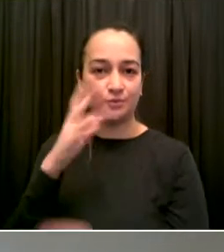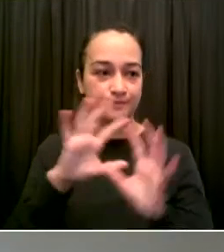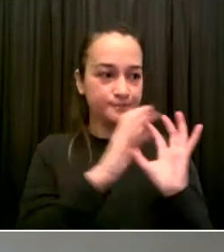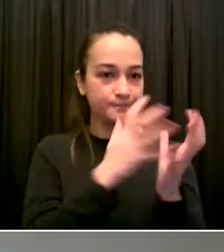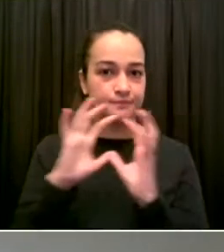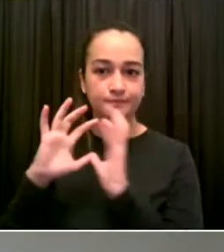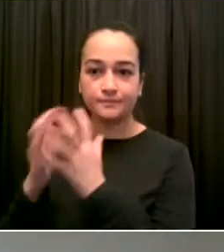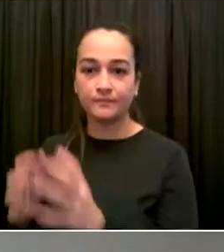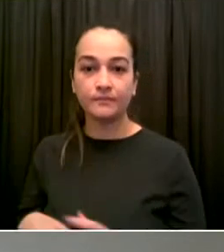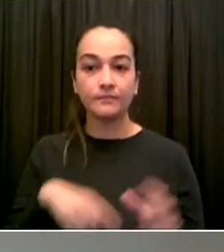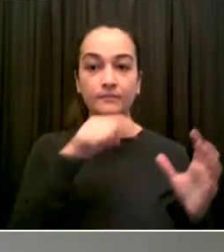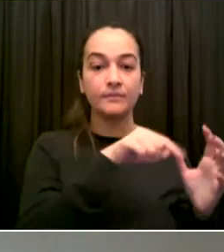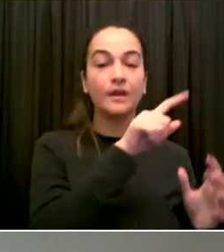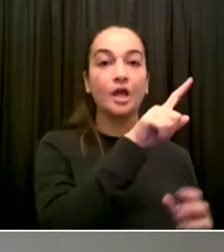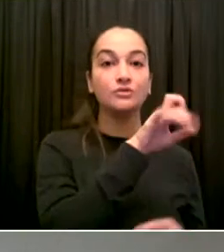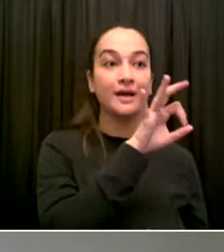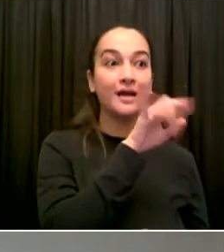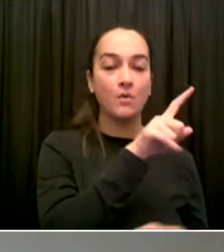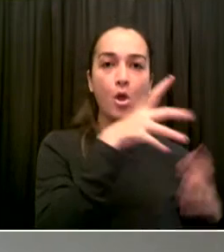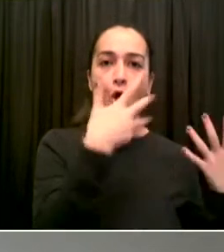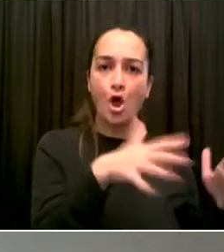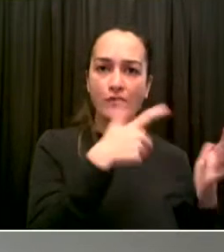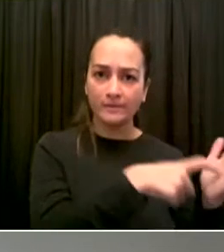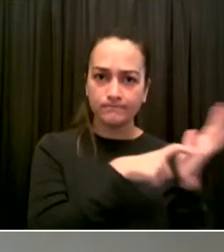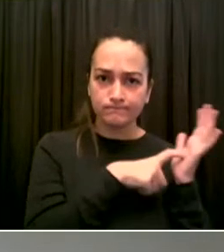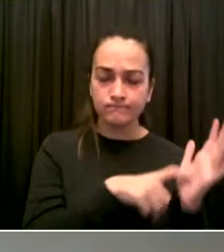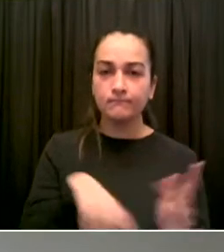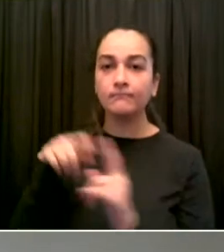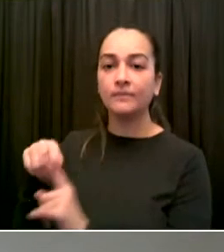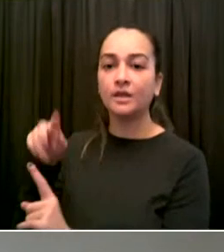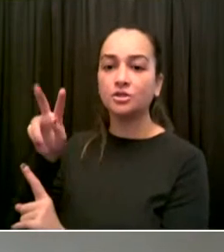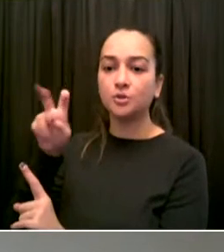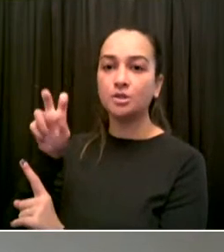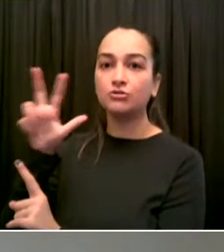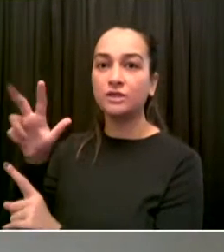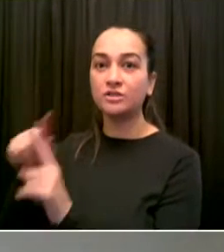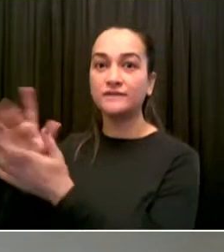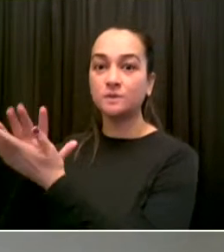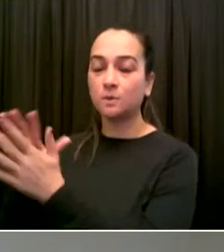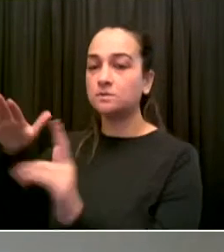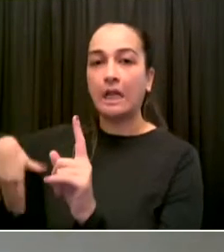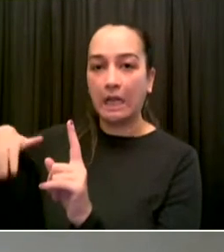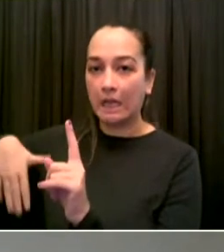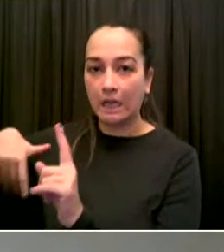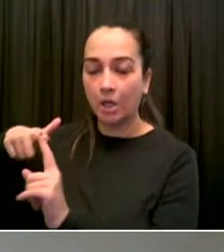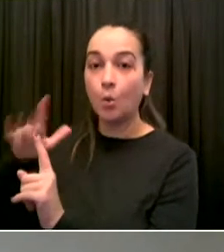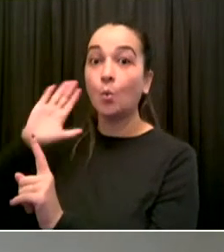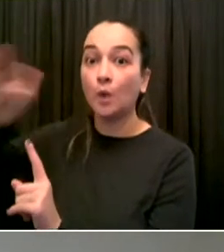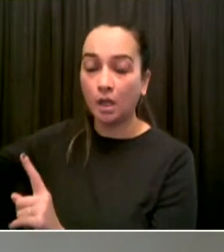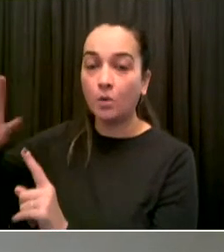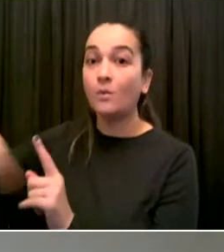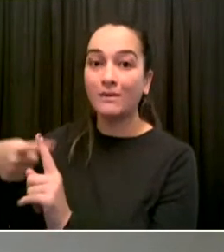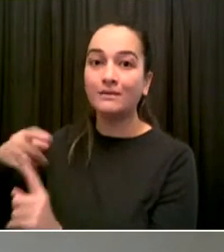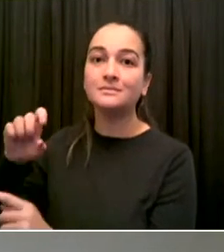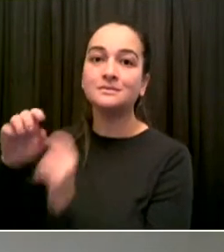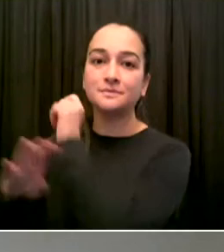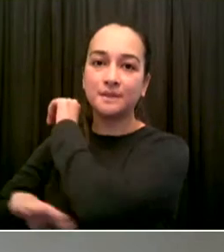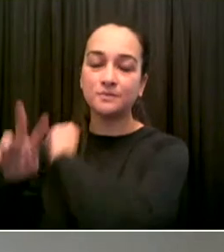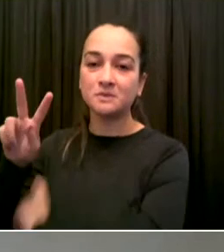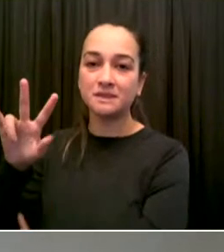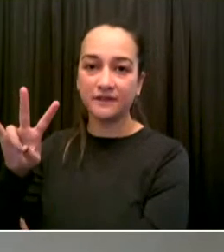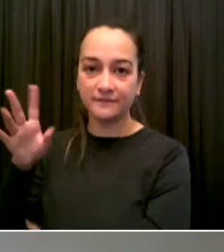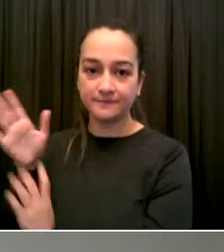THOSE CHARTER SCHOOLS WILL HAVE